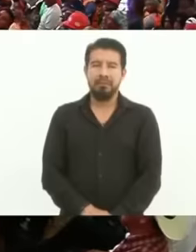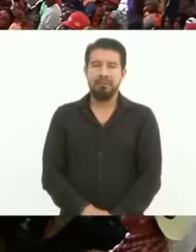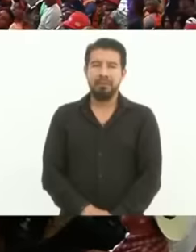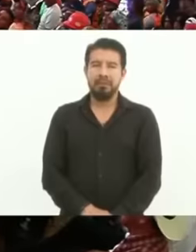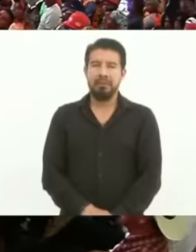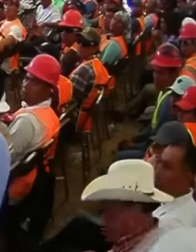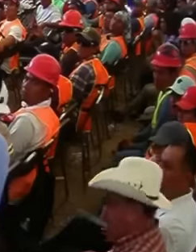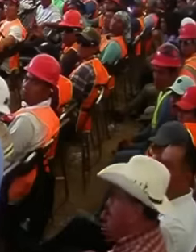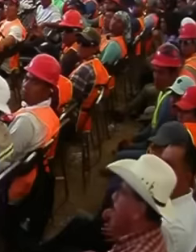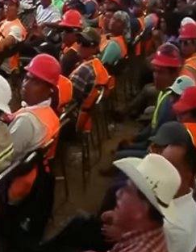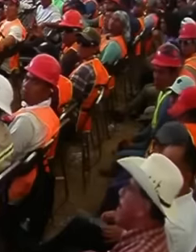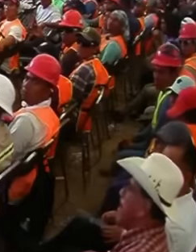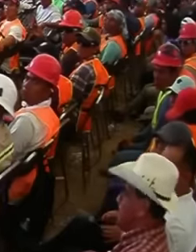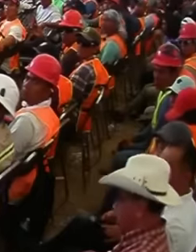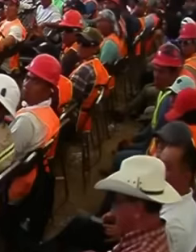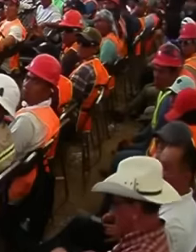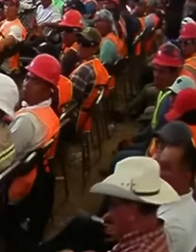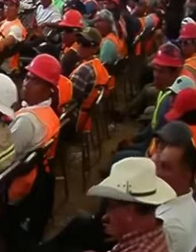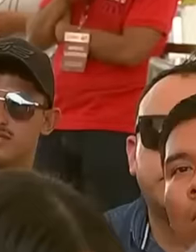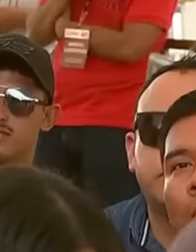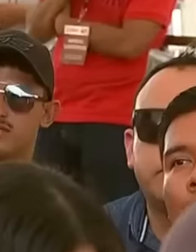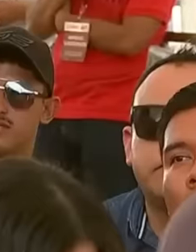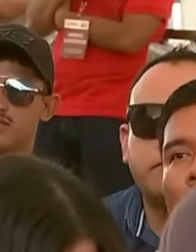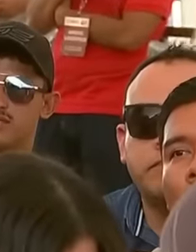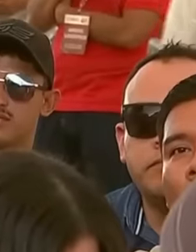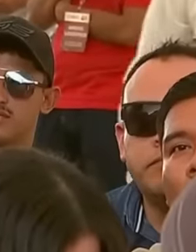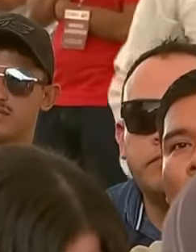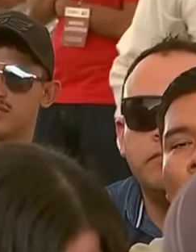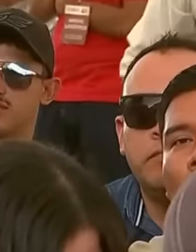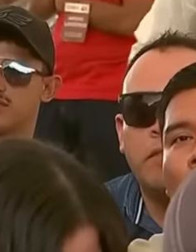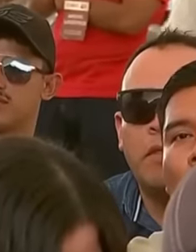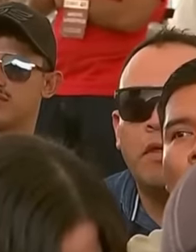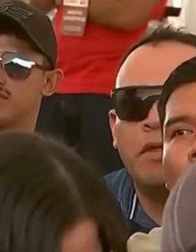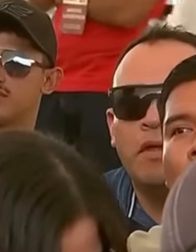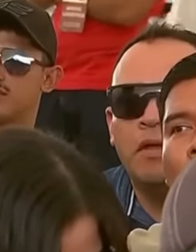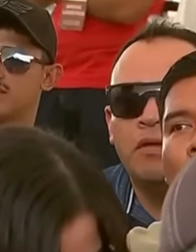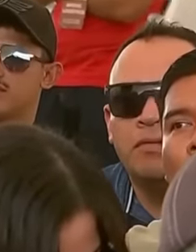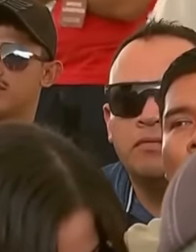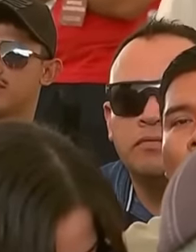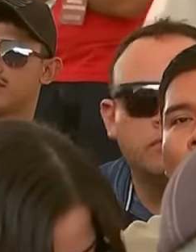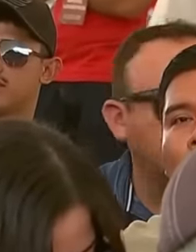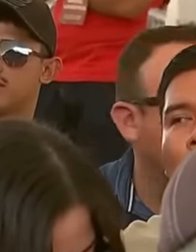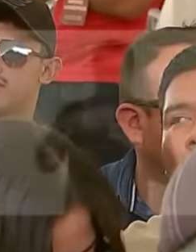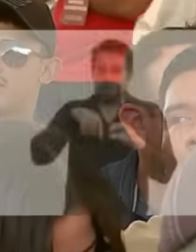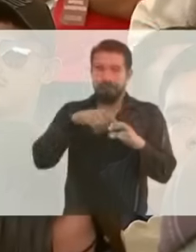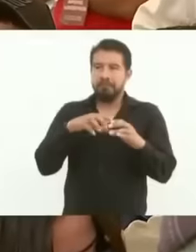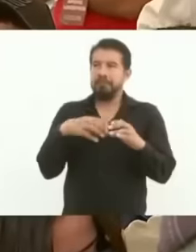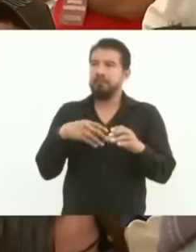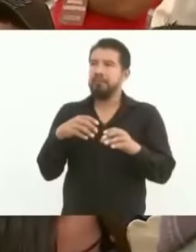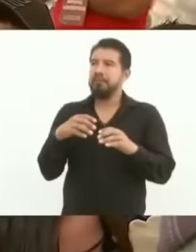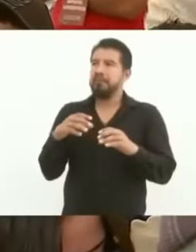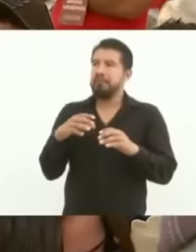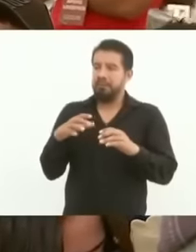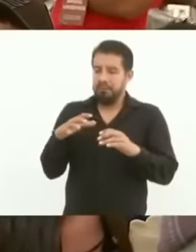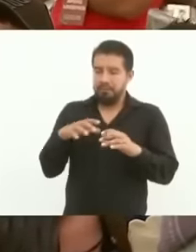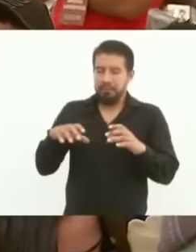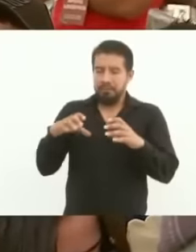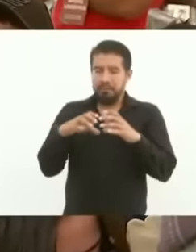We are the members of the colony who are waiting for the publication